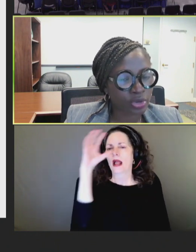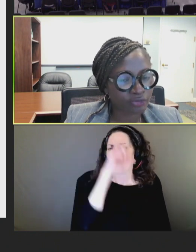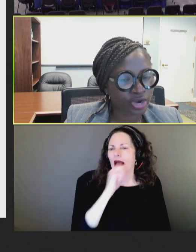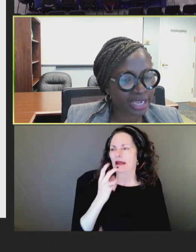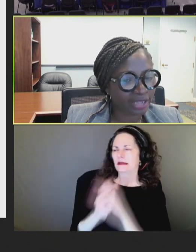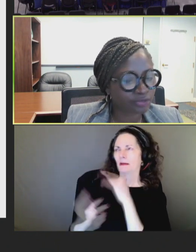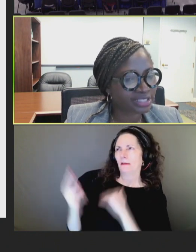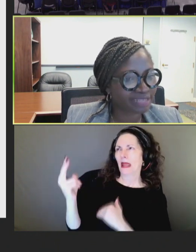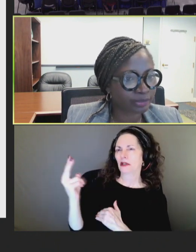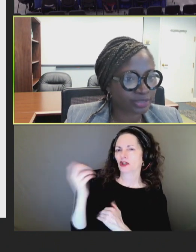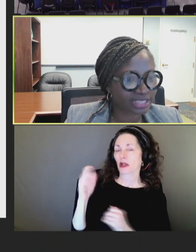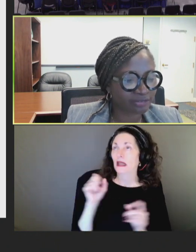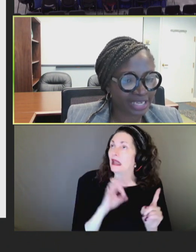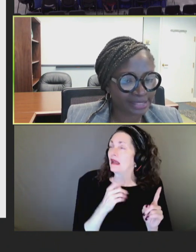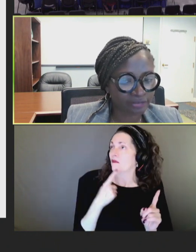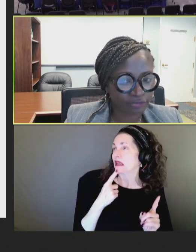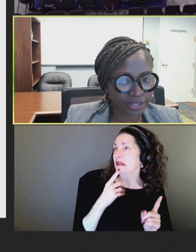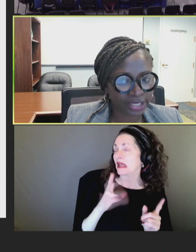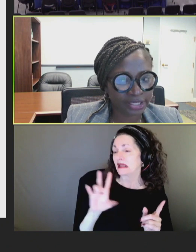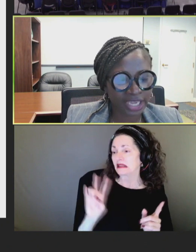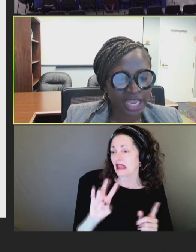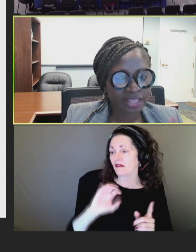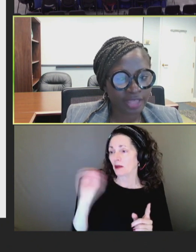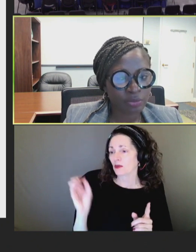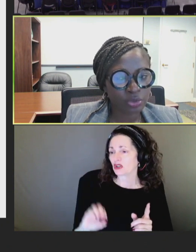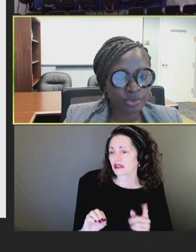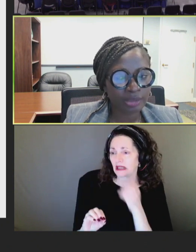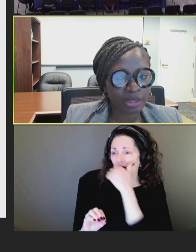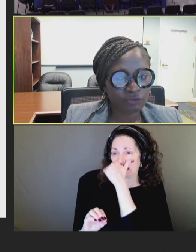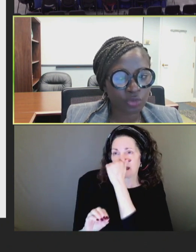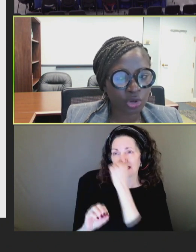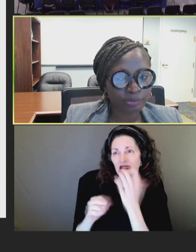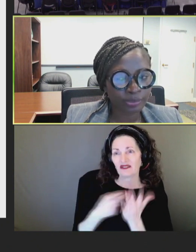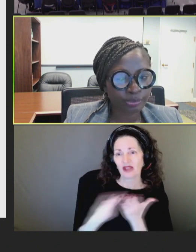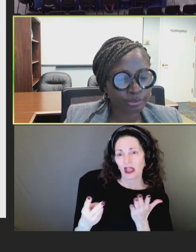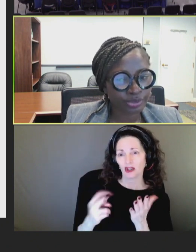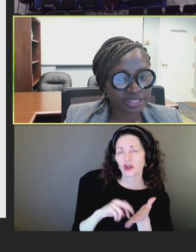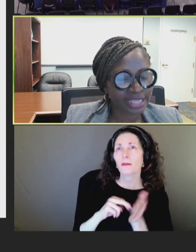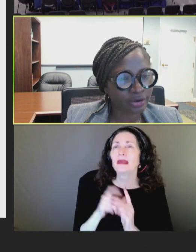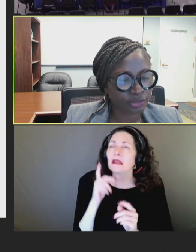oh, if we account for 7 percent vaccine failure, there will be about 4 percent of